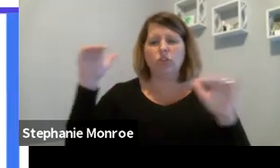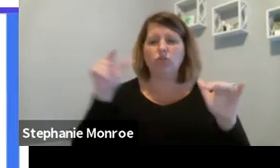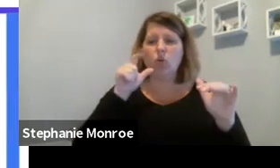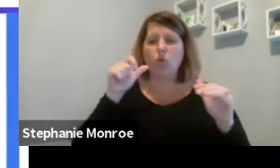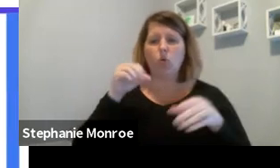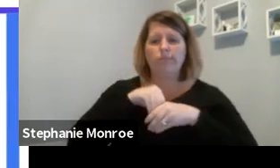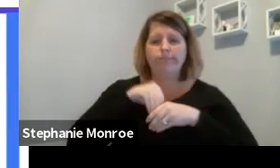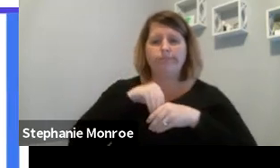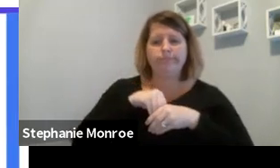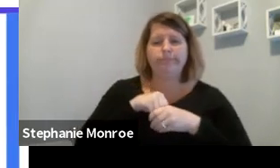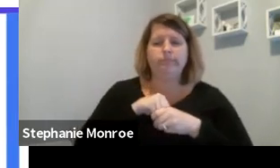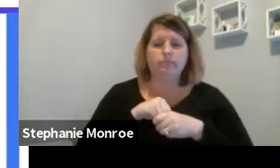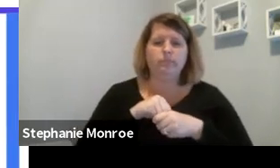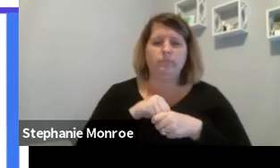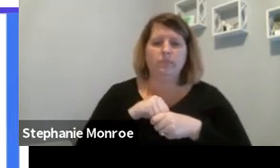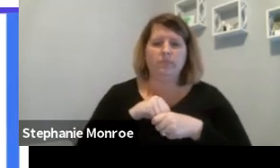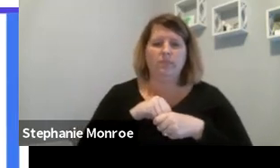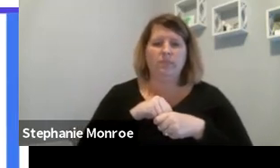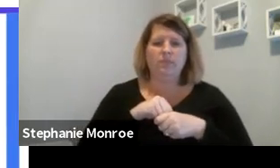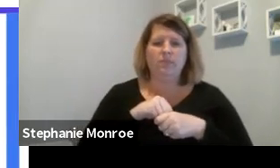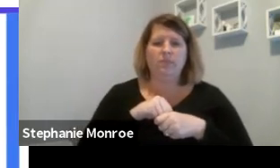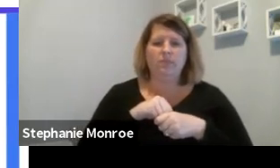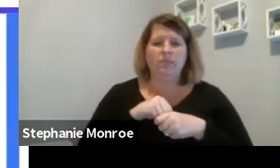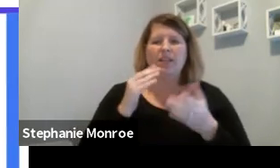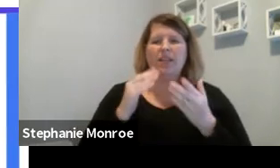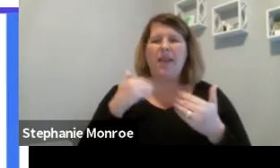they may have eating disorders